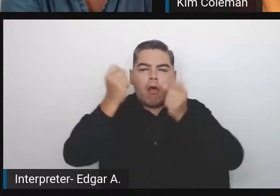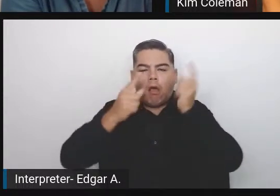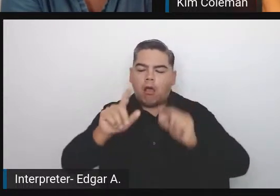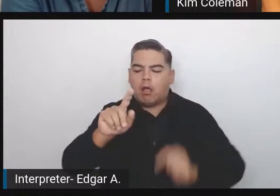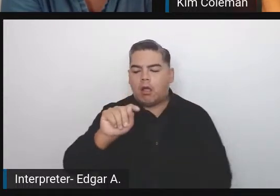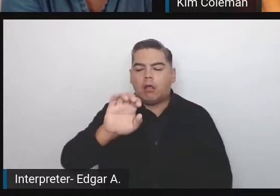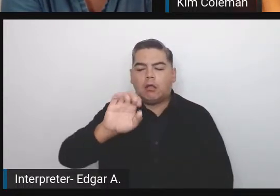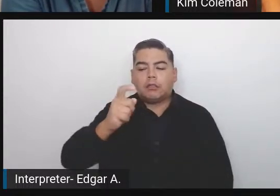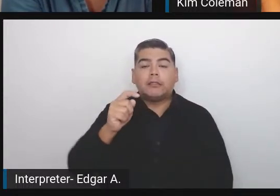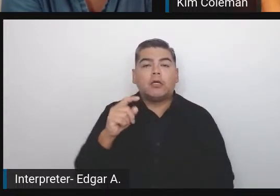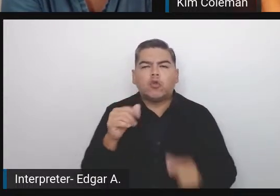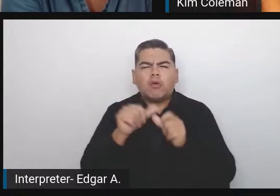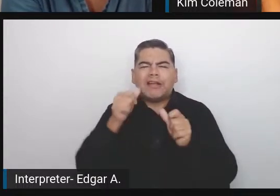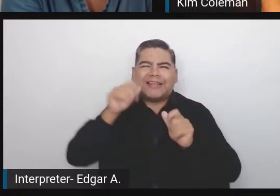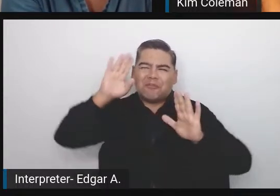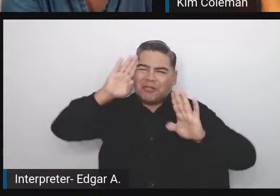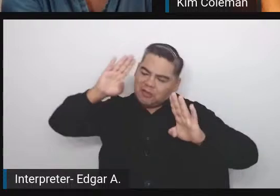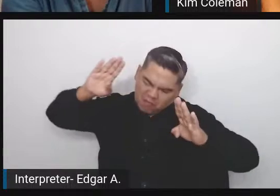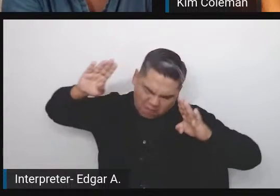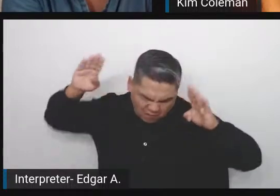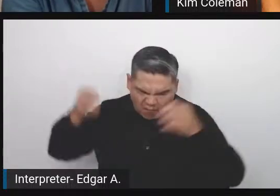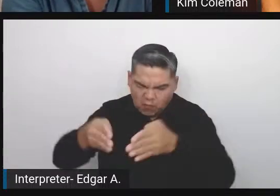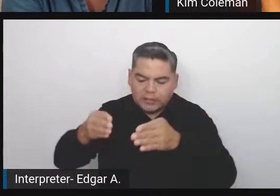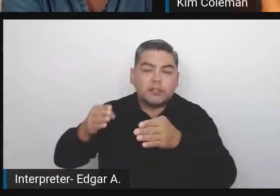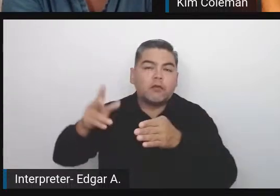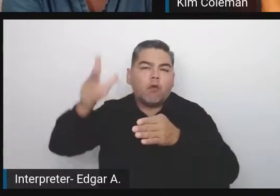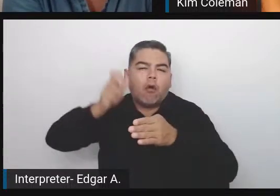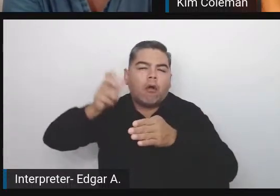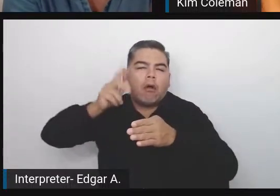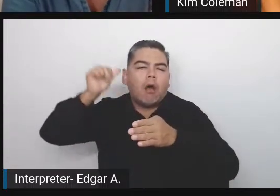test because it is searchable and doable for many of our users.